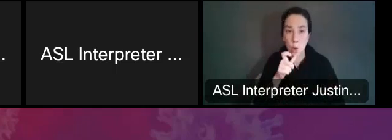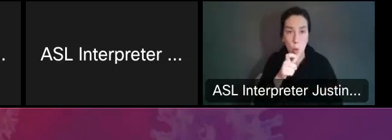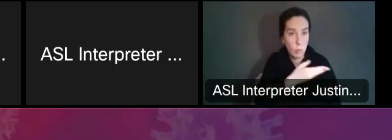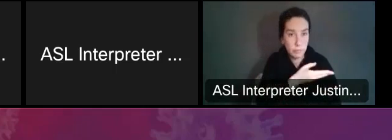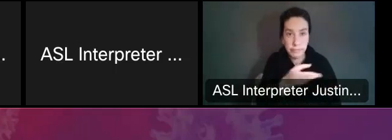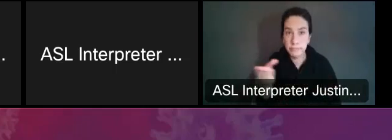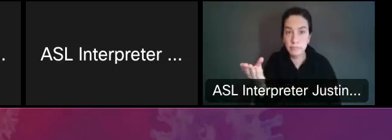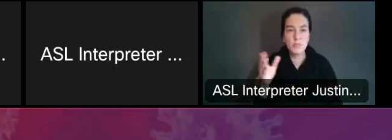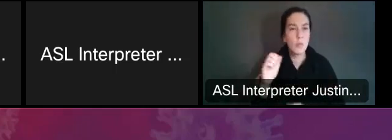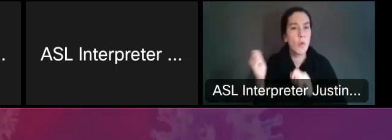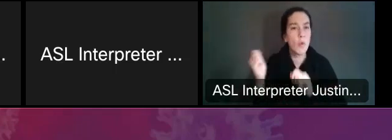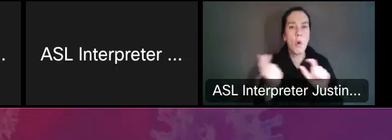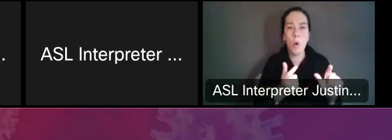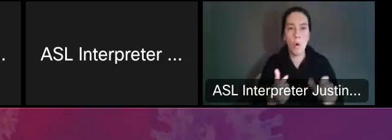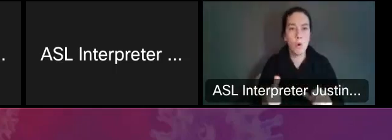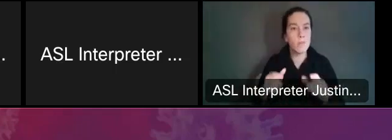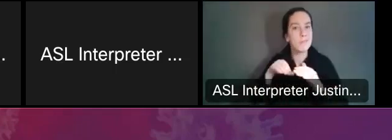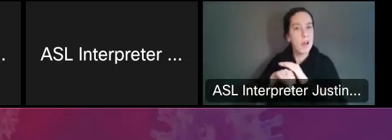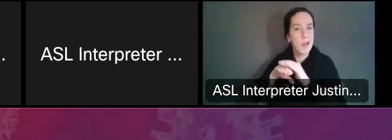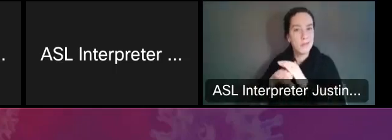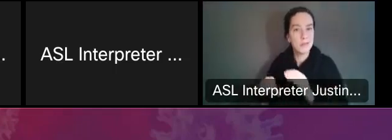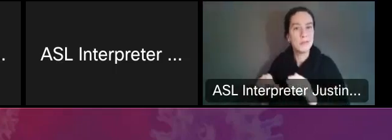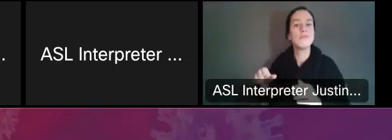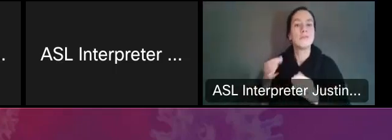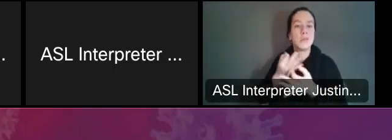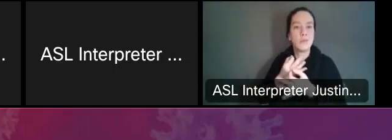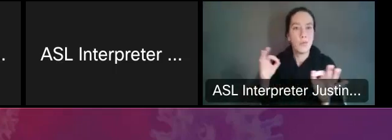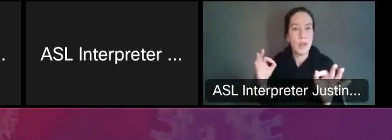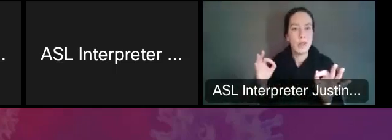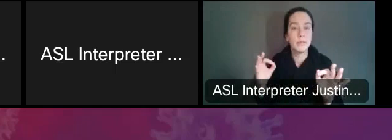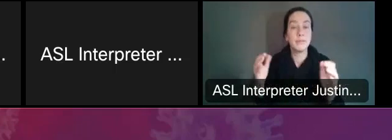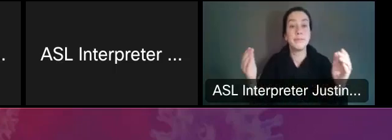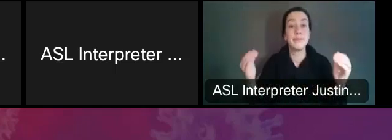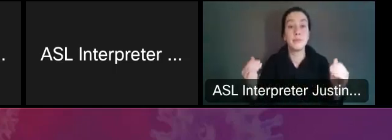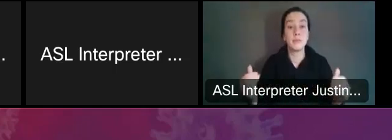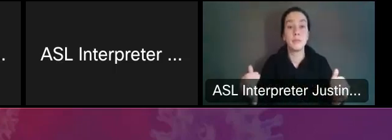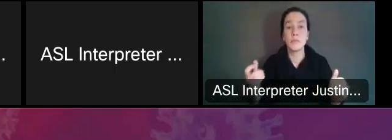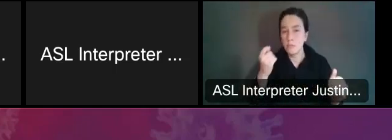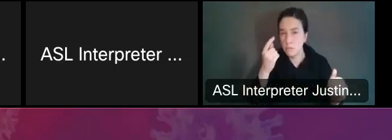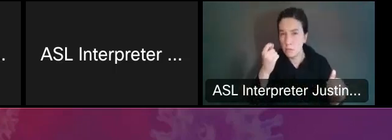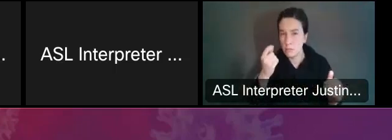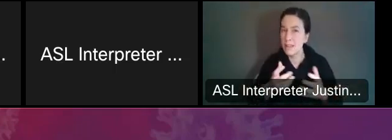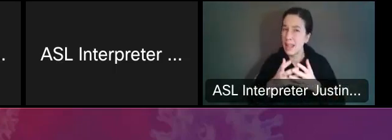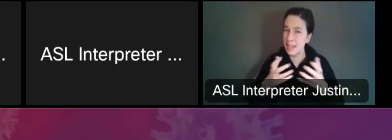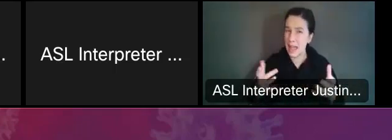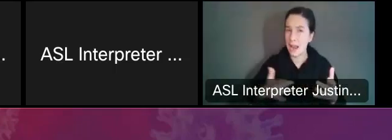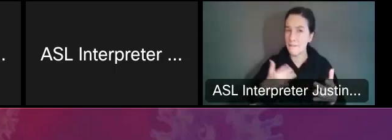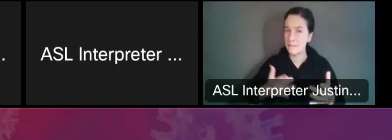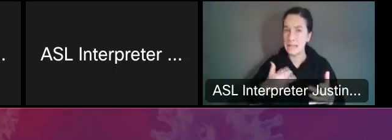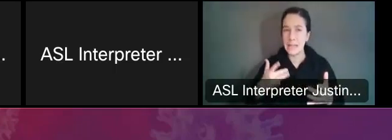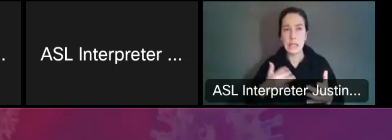And last, but not least, we want to recognize that there are a lot of feelings about vaccines out there and those feelings are valid.